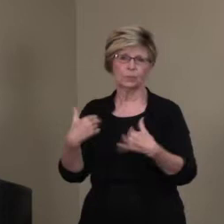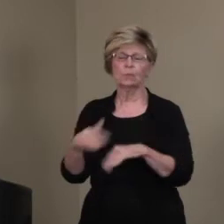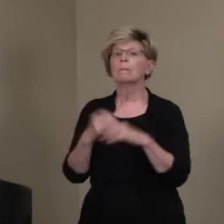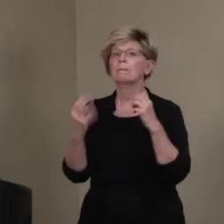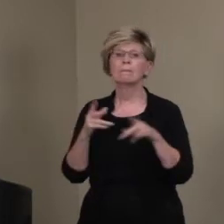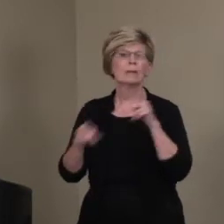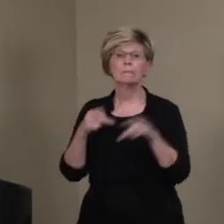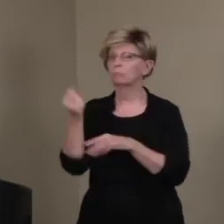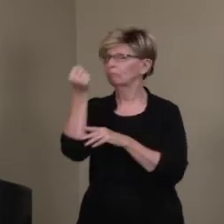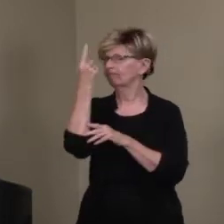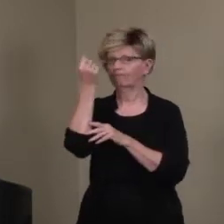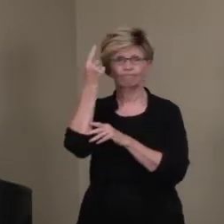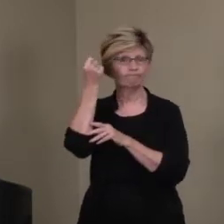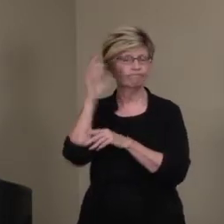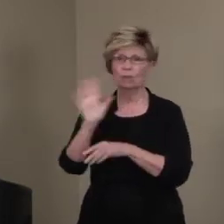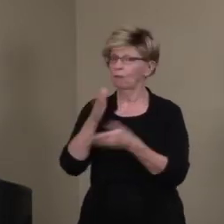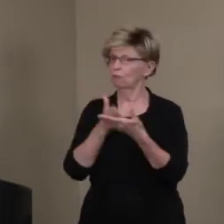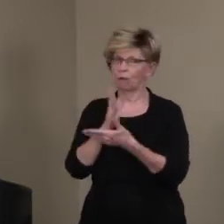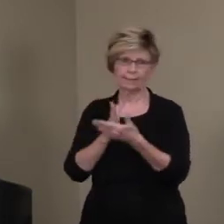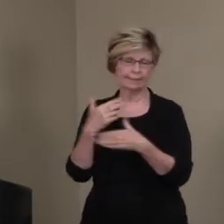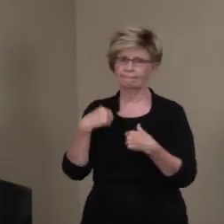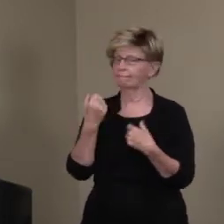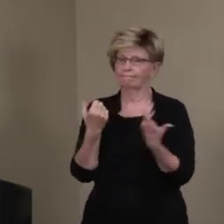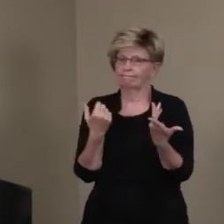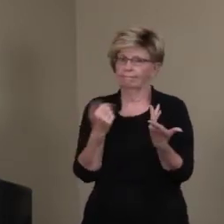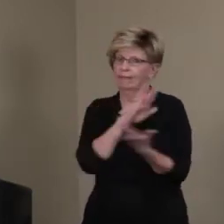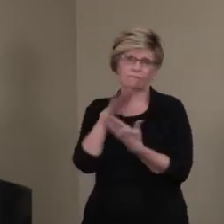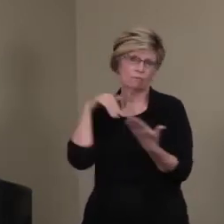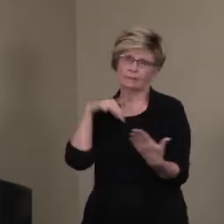and students rights many many people do not understand their rights